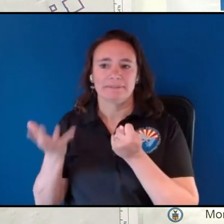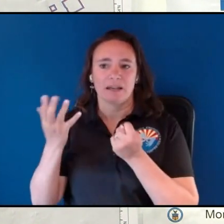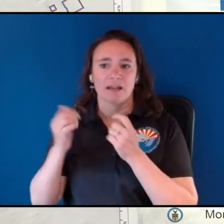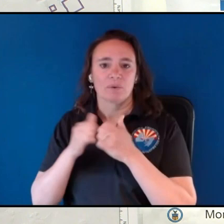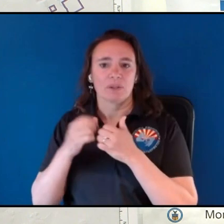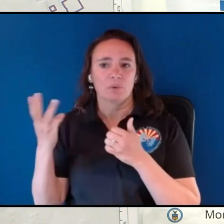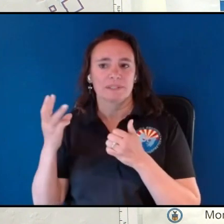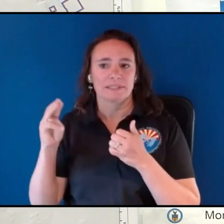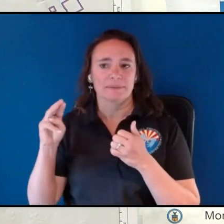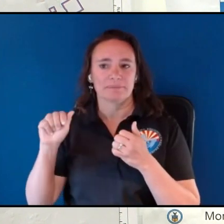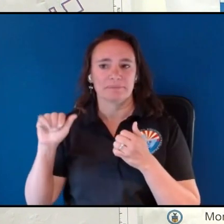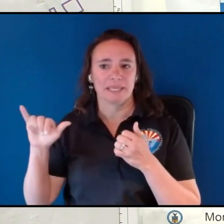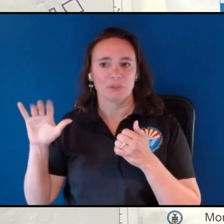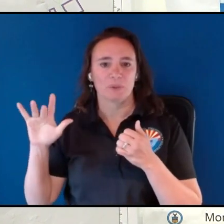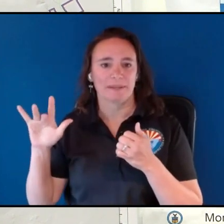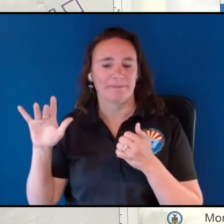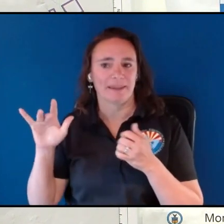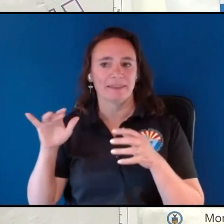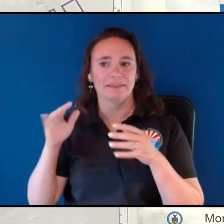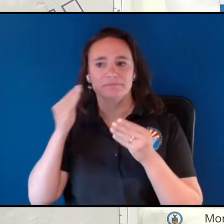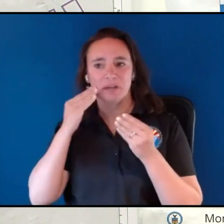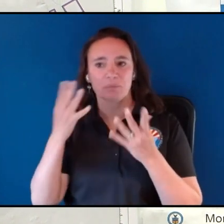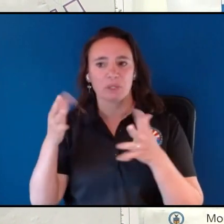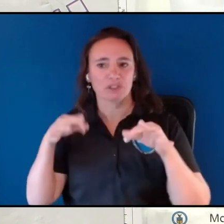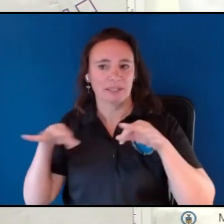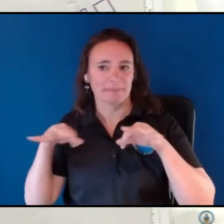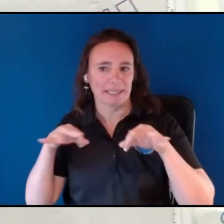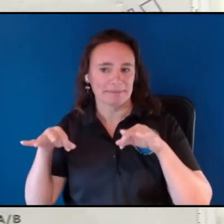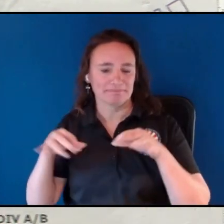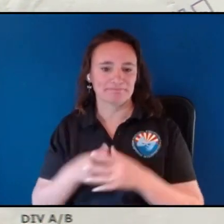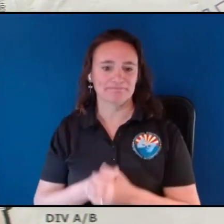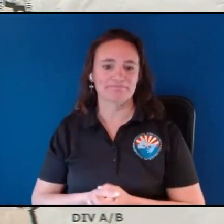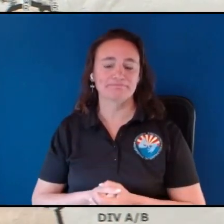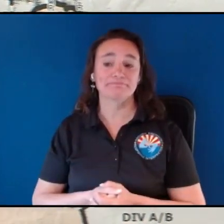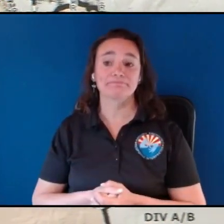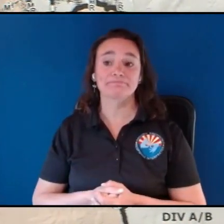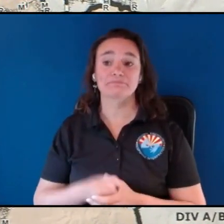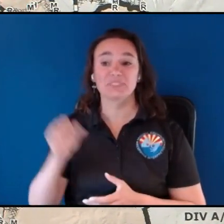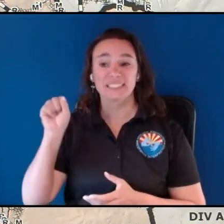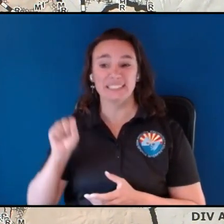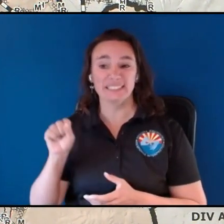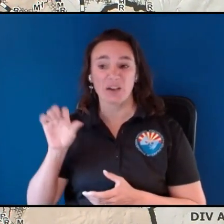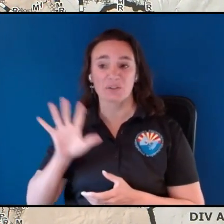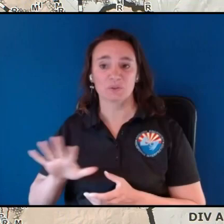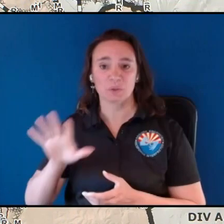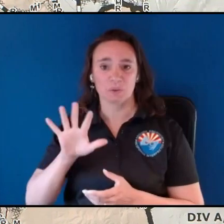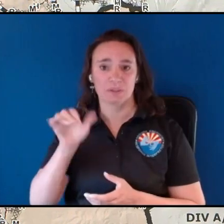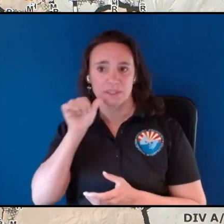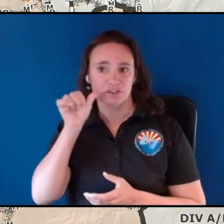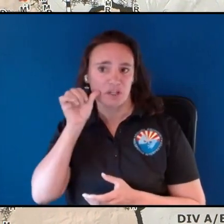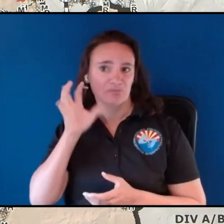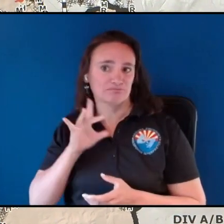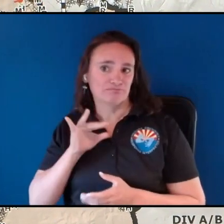Update for the South Zone. So, yesterday, we had a great day. For those who live in the valley, I'm sure you got to see